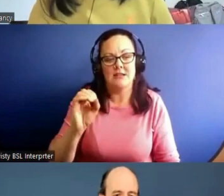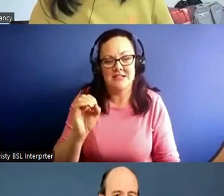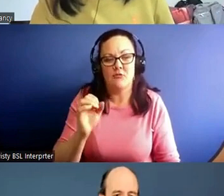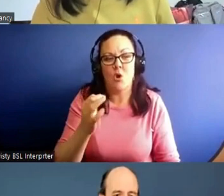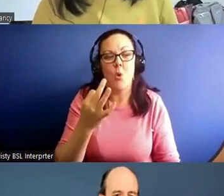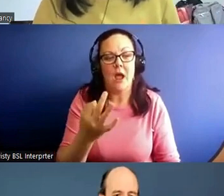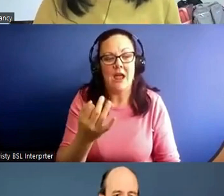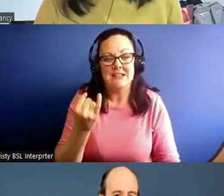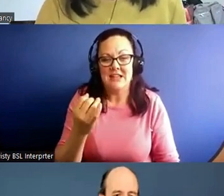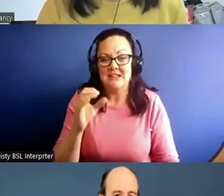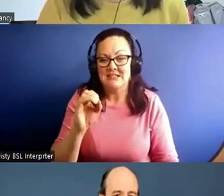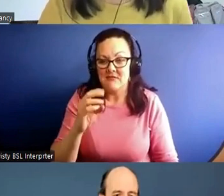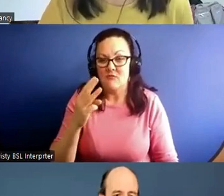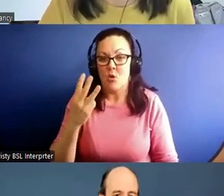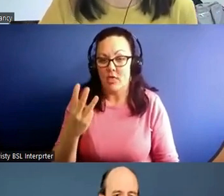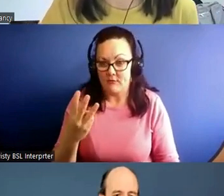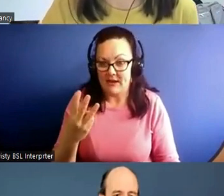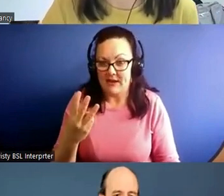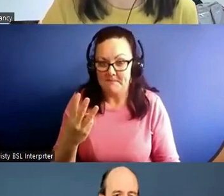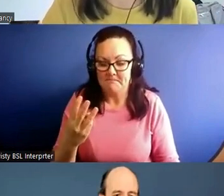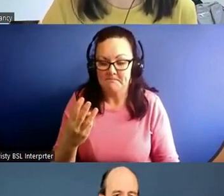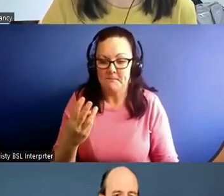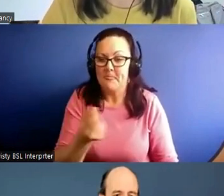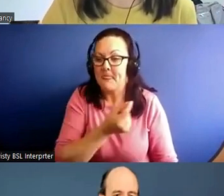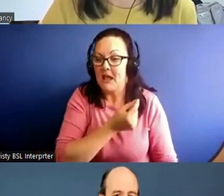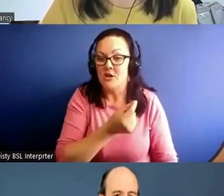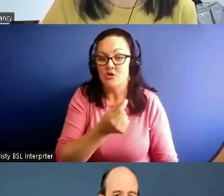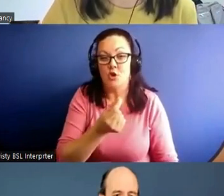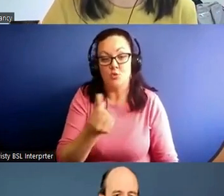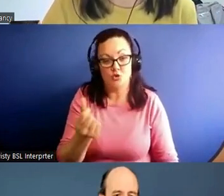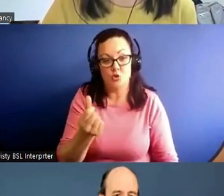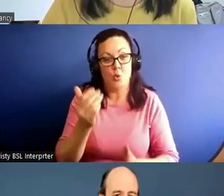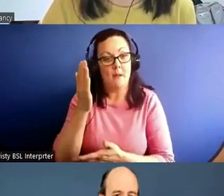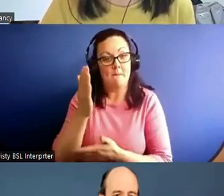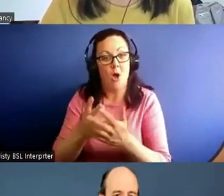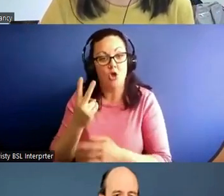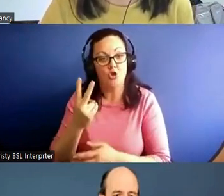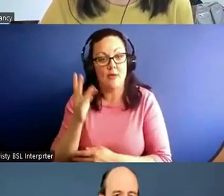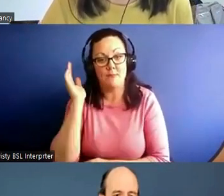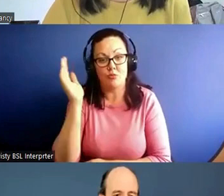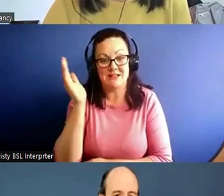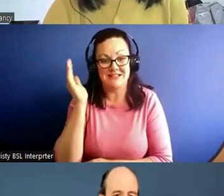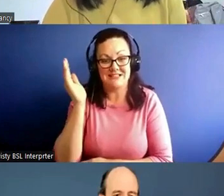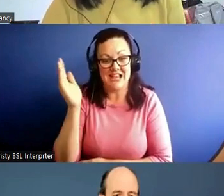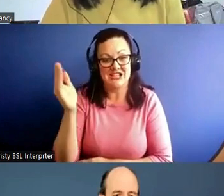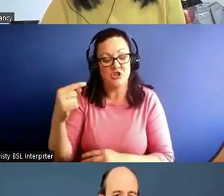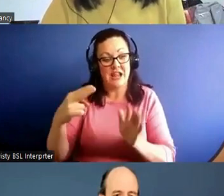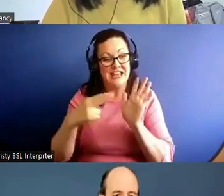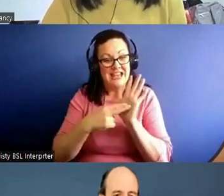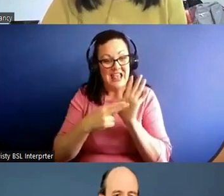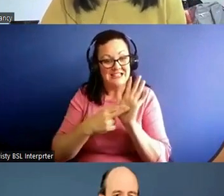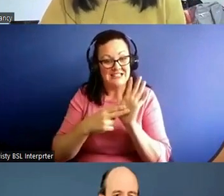Nancy and I will shortly share with you what we perceive and what we have seen are